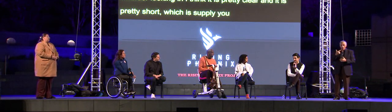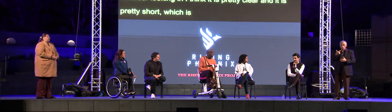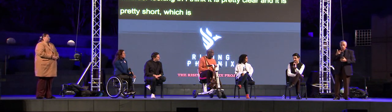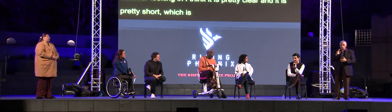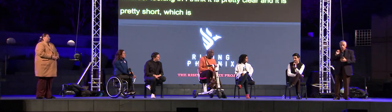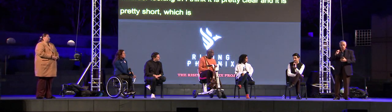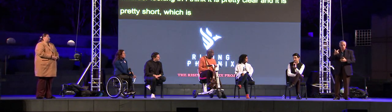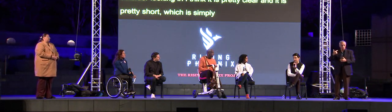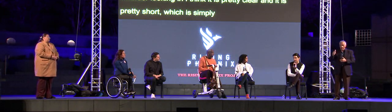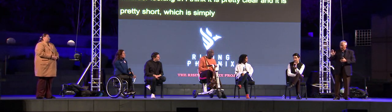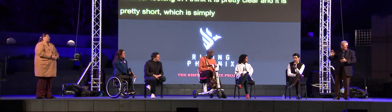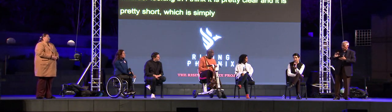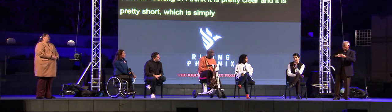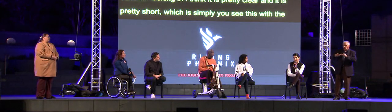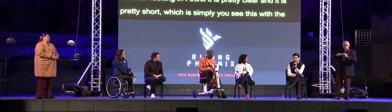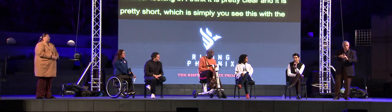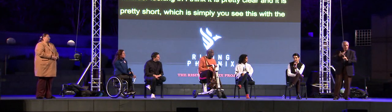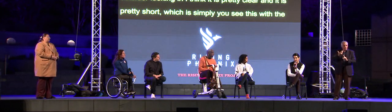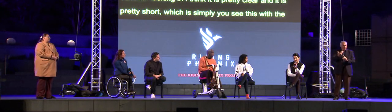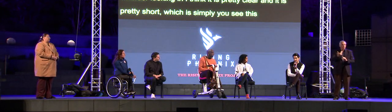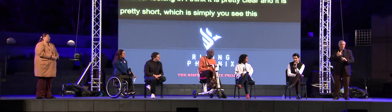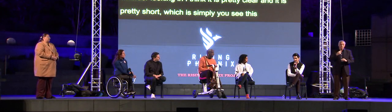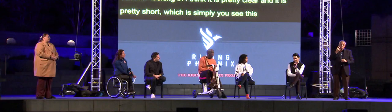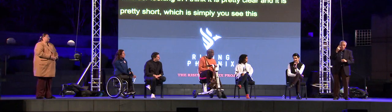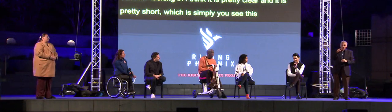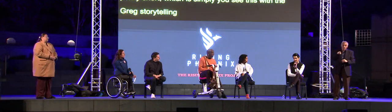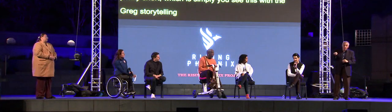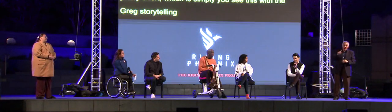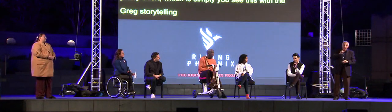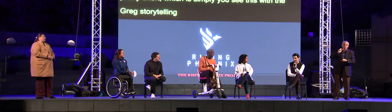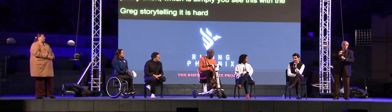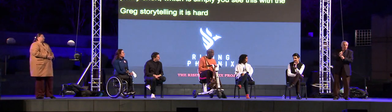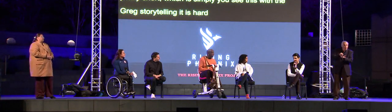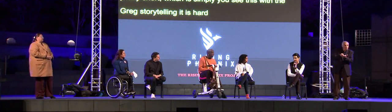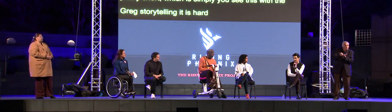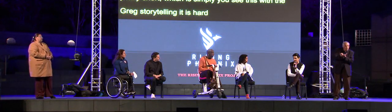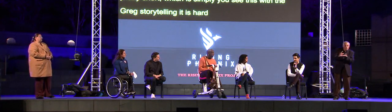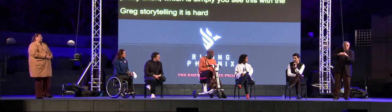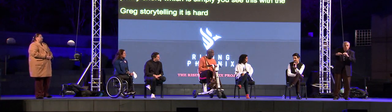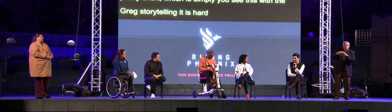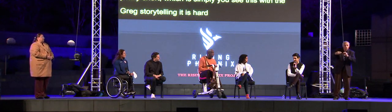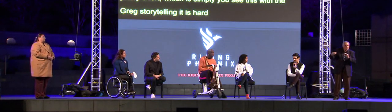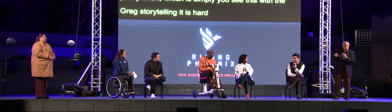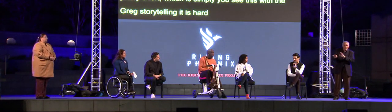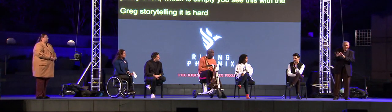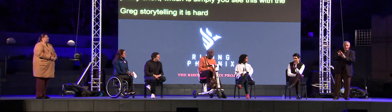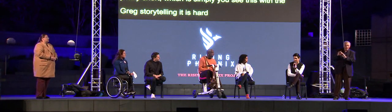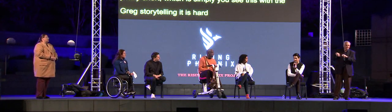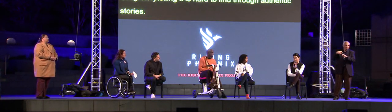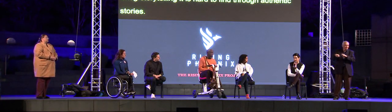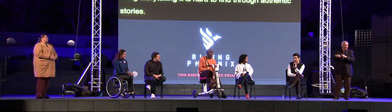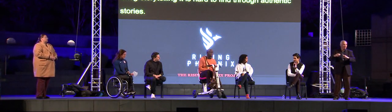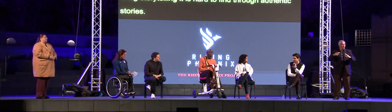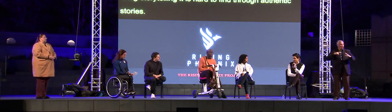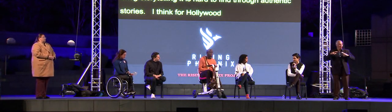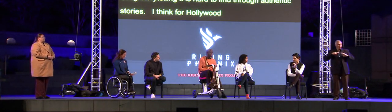It's very hard to find truly authentic stories, and I think for Hollywood, as you think about Los Angeles